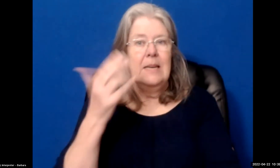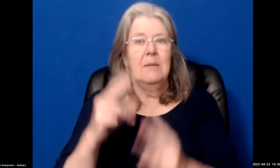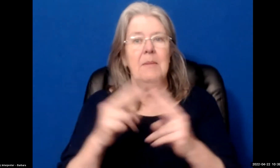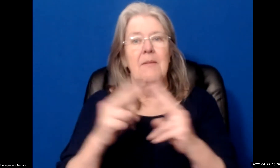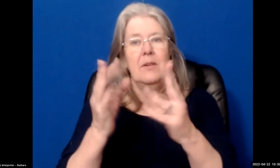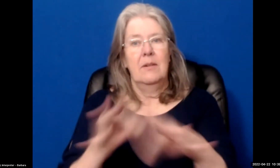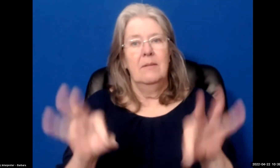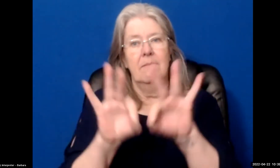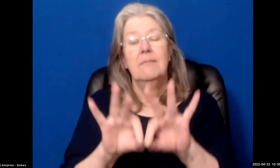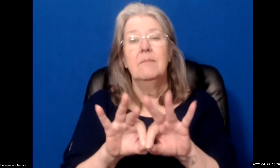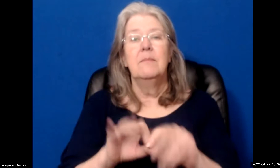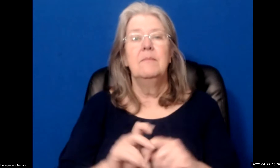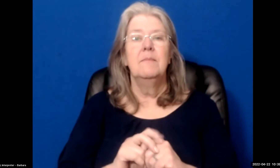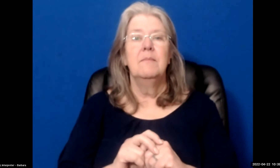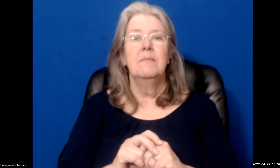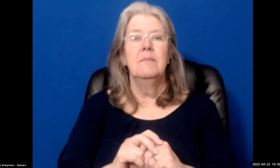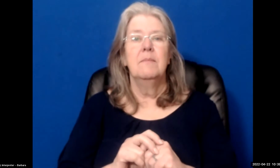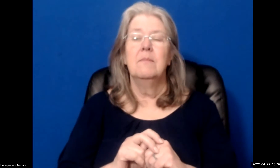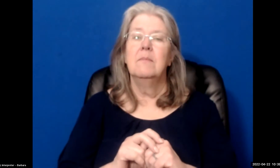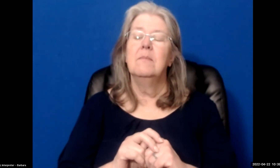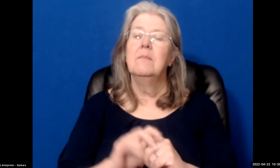Peggy: Did you